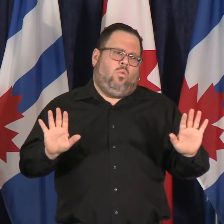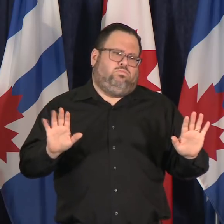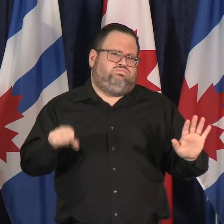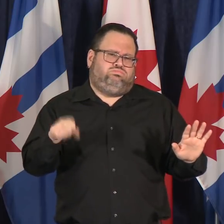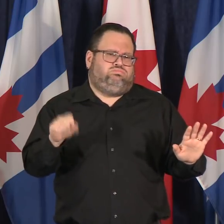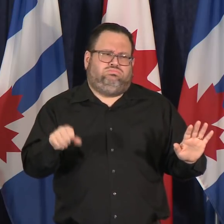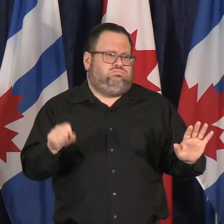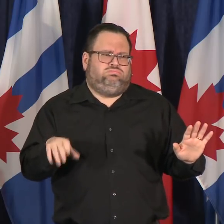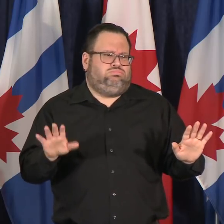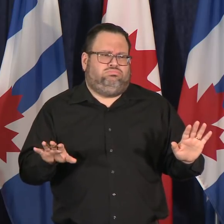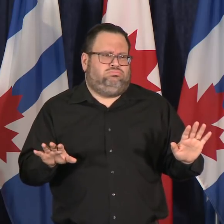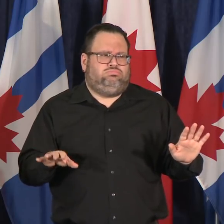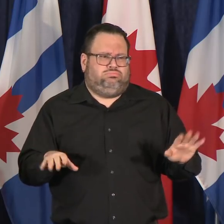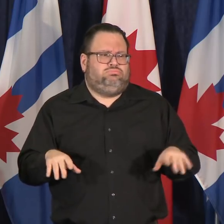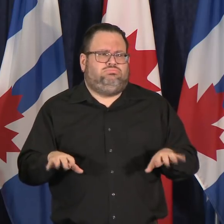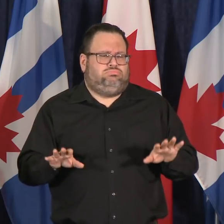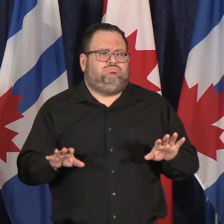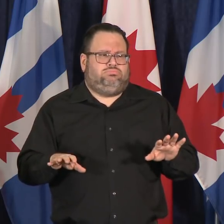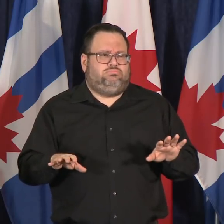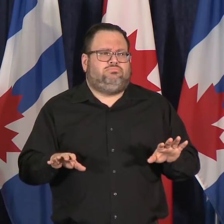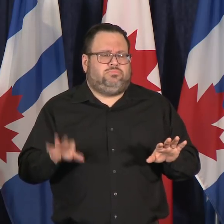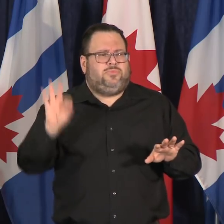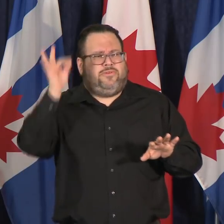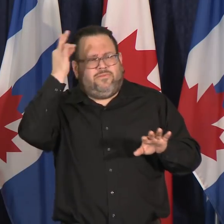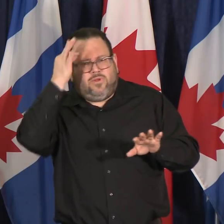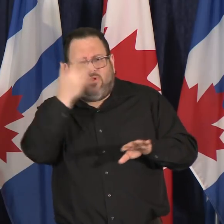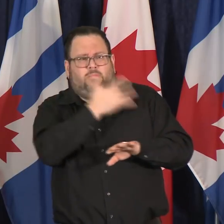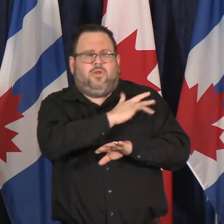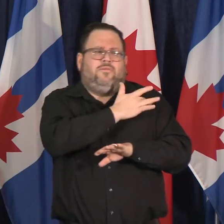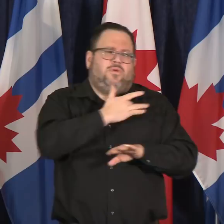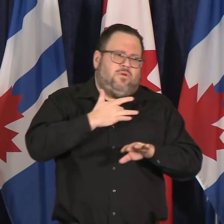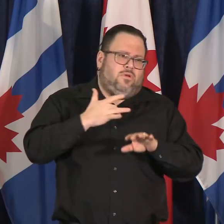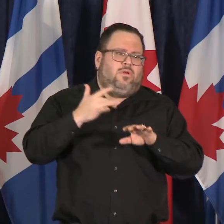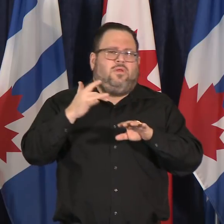counterparts and I've had several discussions with dr. Tam on this issue